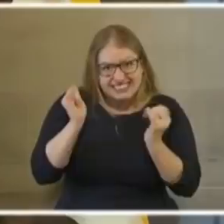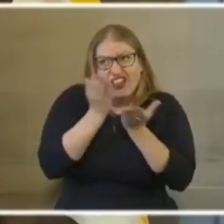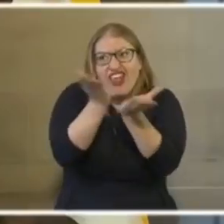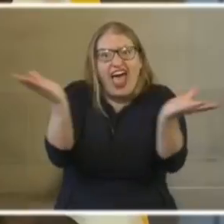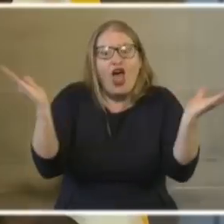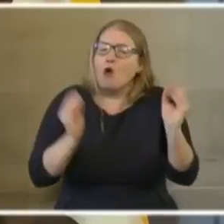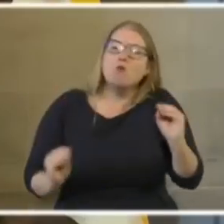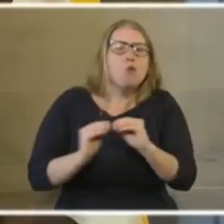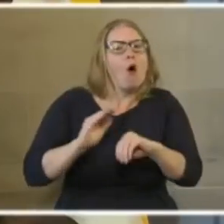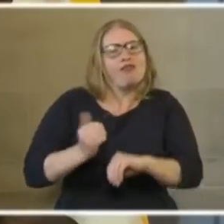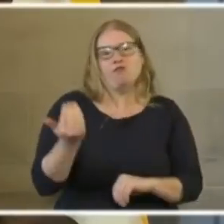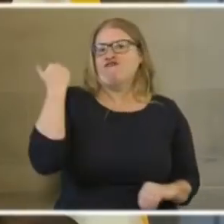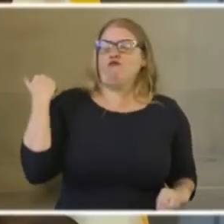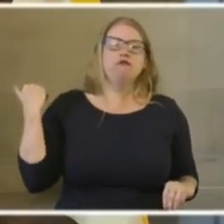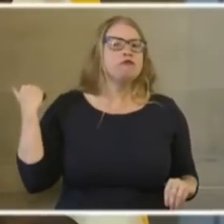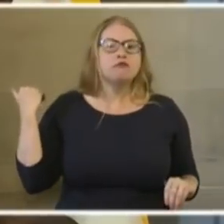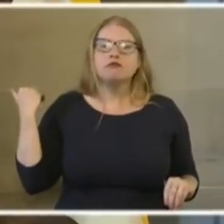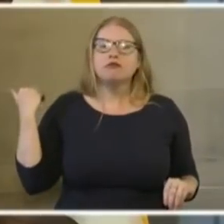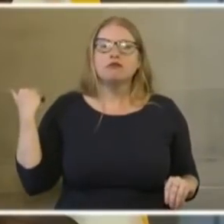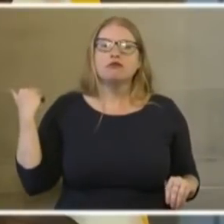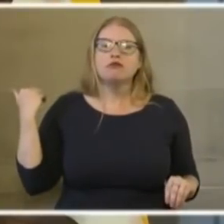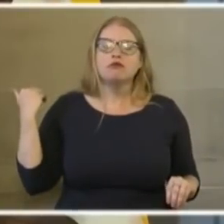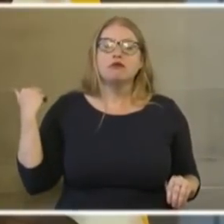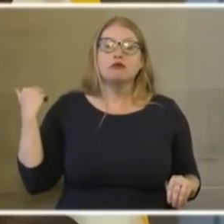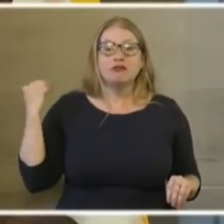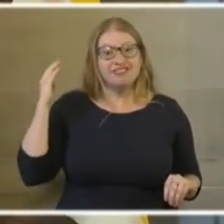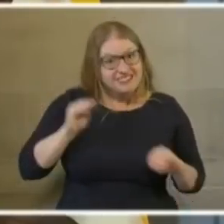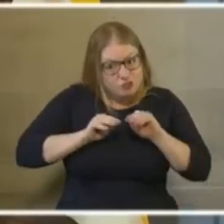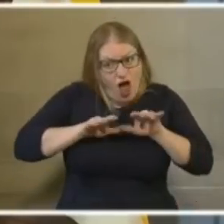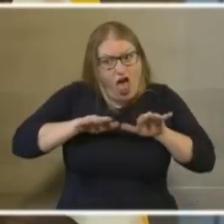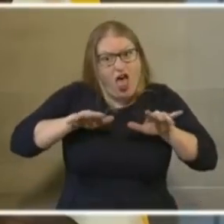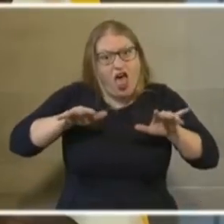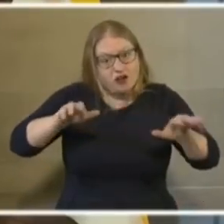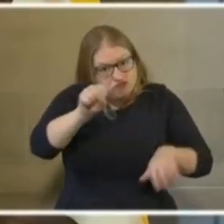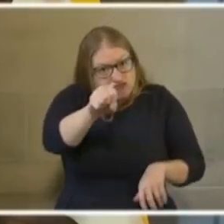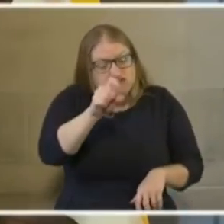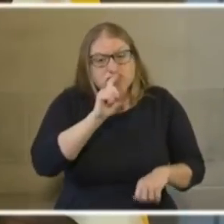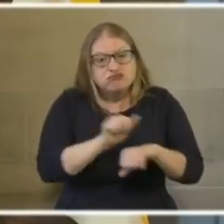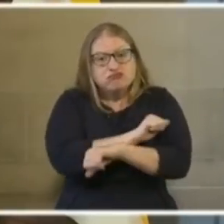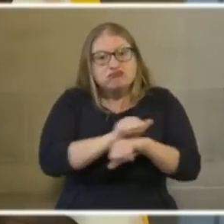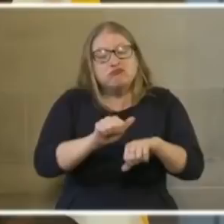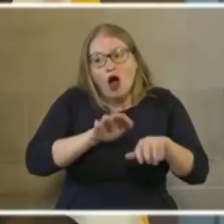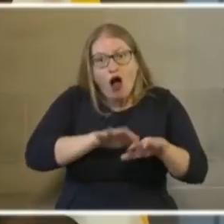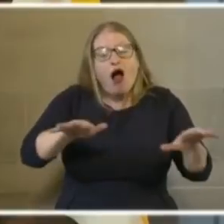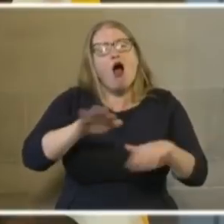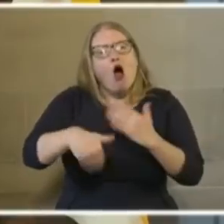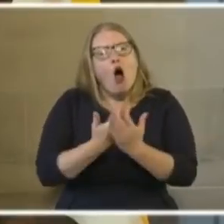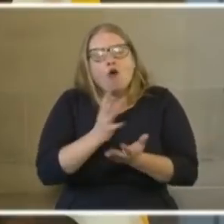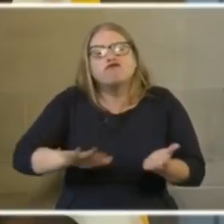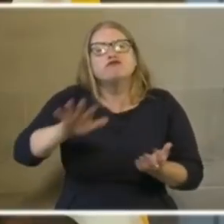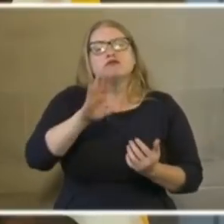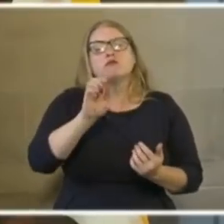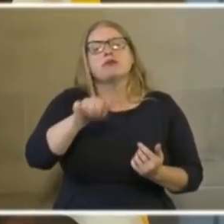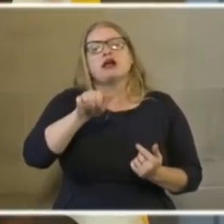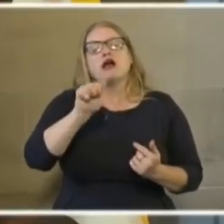AGAIN. DO NOT LET YOUR GUARD DOWN. THE VIRUS IS STILL OUT THERE AND THERE IS MORE OF IT OUT